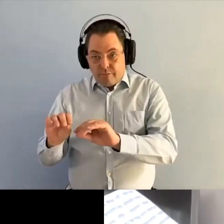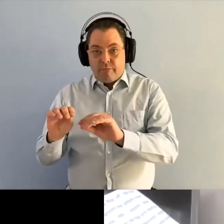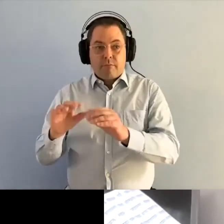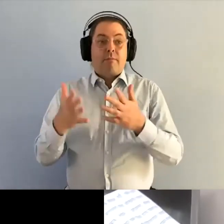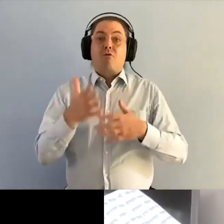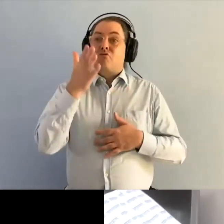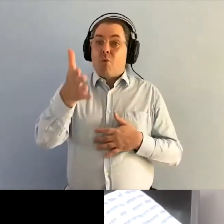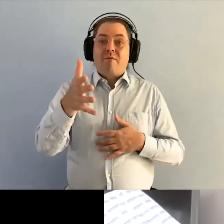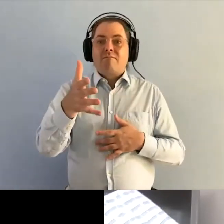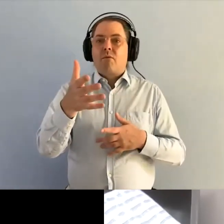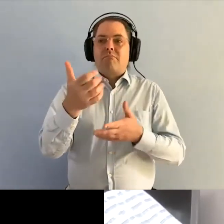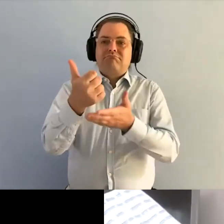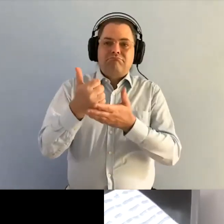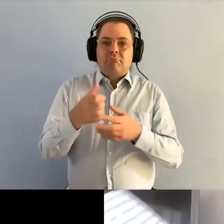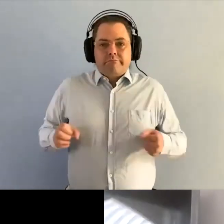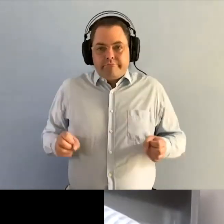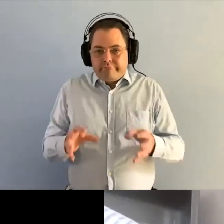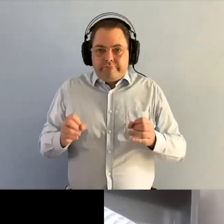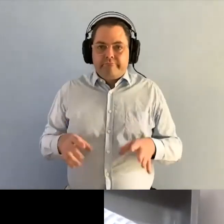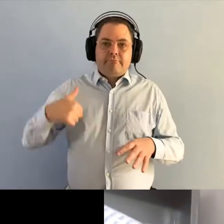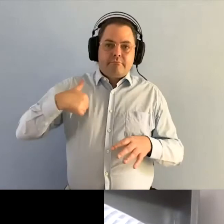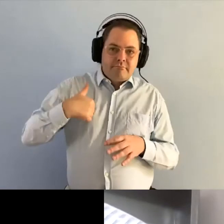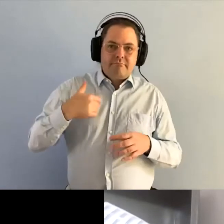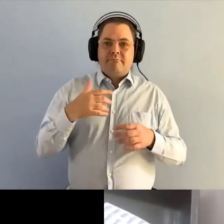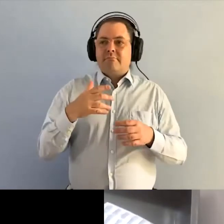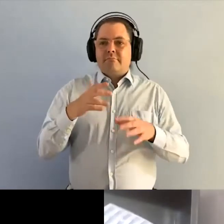regular service on health and assistive device